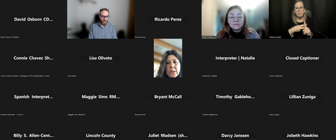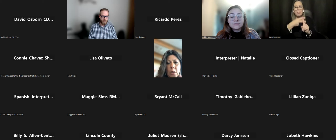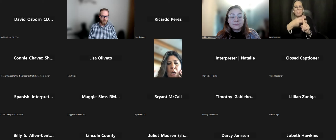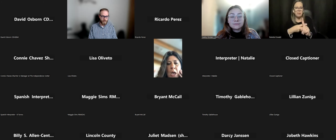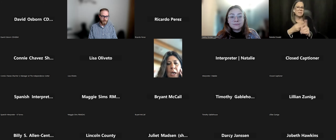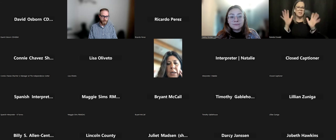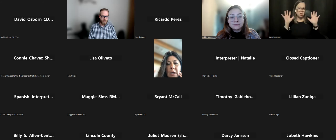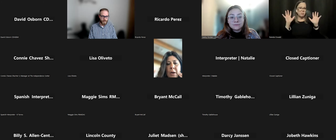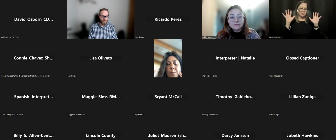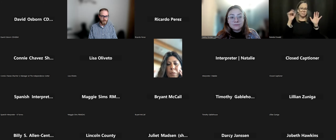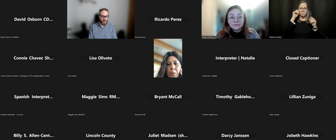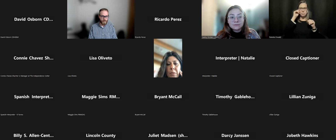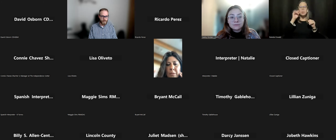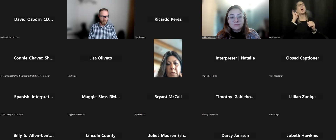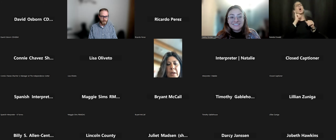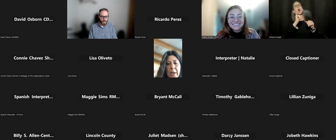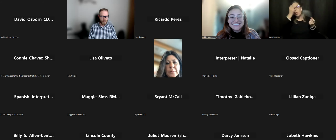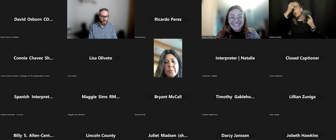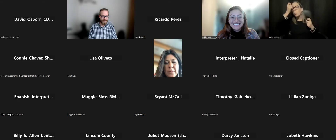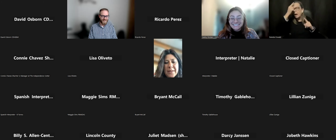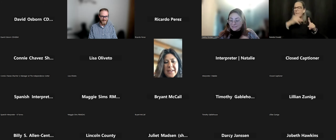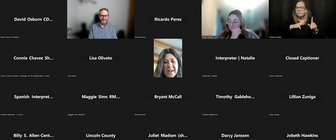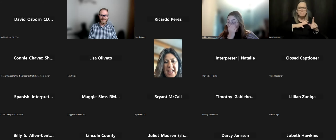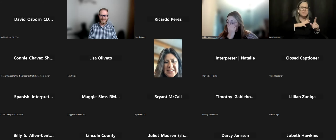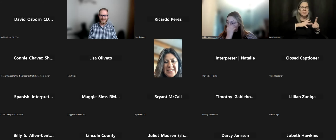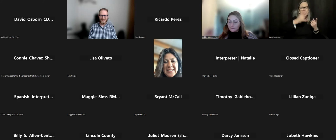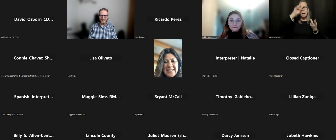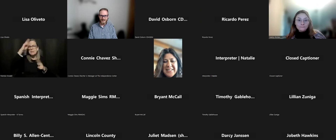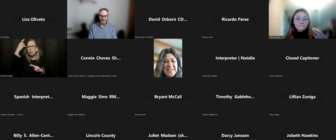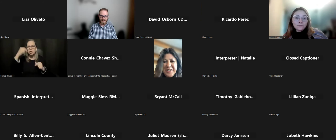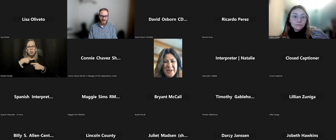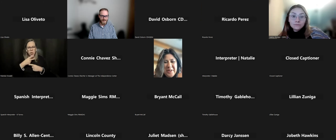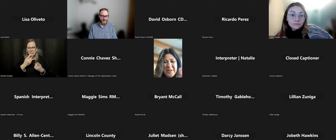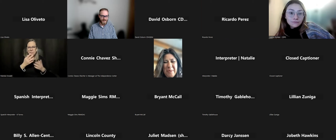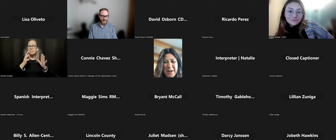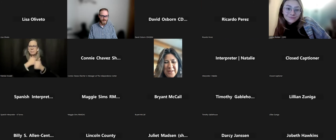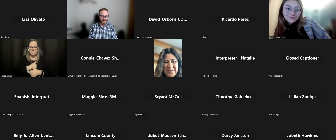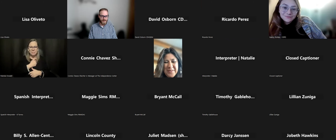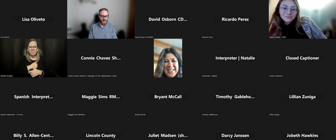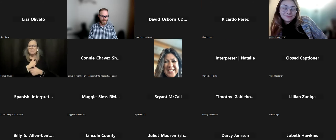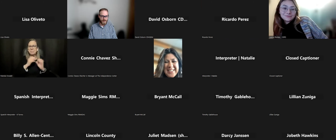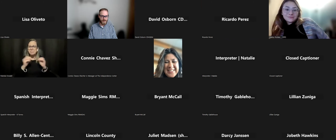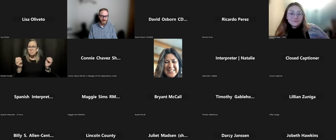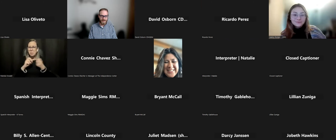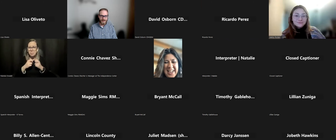Okay, I'm sorry, I misunderstood you. No problem.